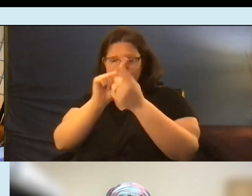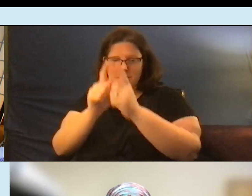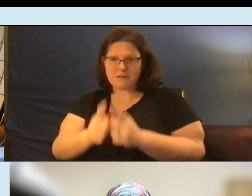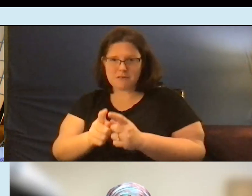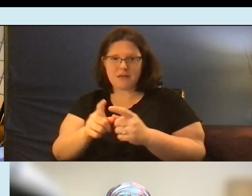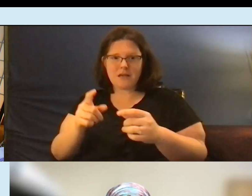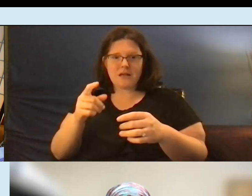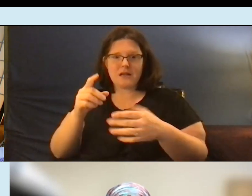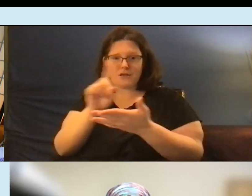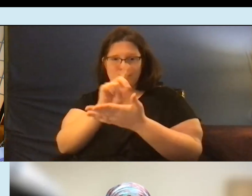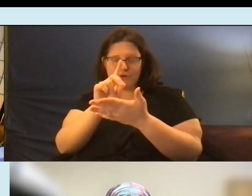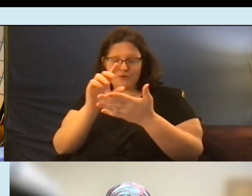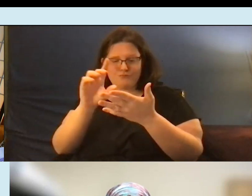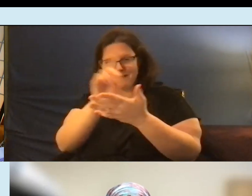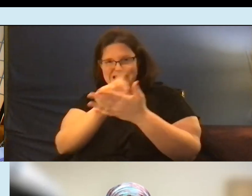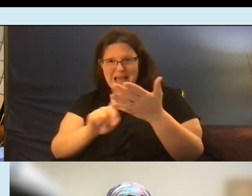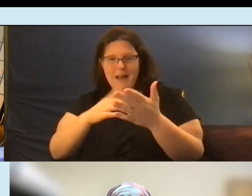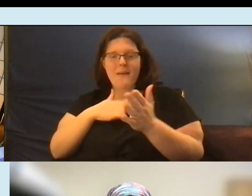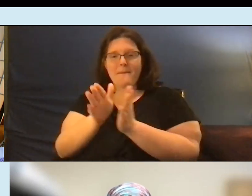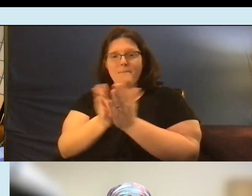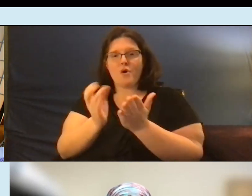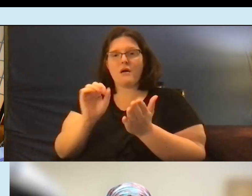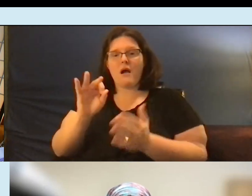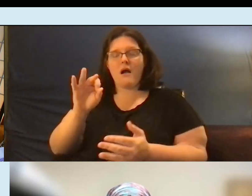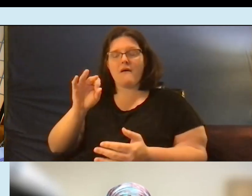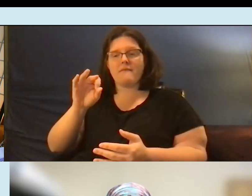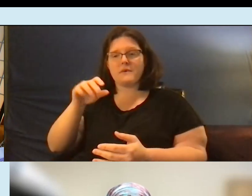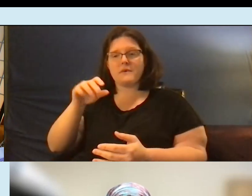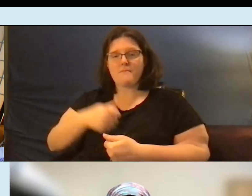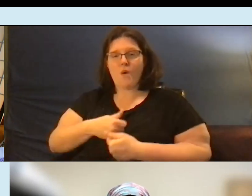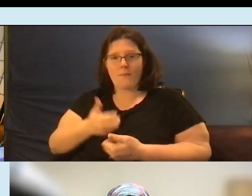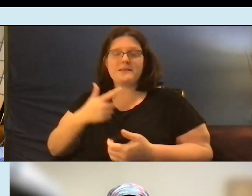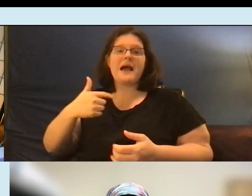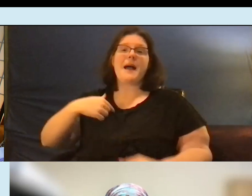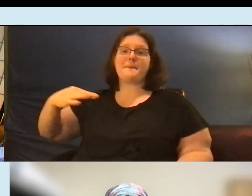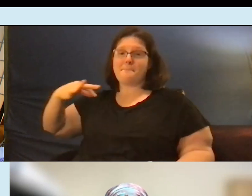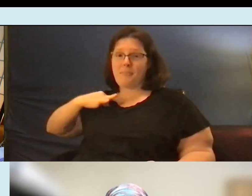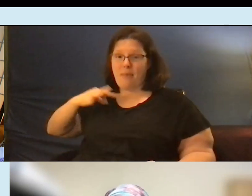poems and then that's when I applied for a grant through the Durham Arts Council and that process